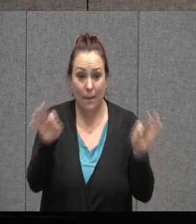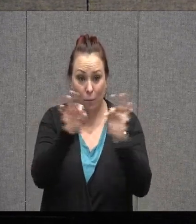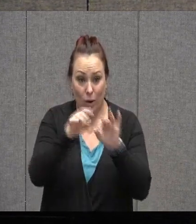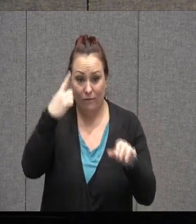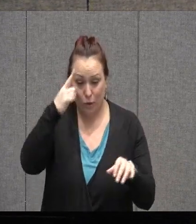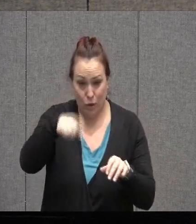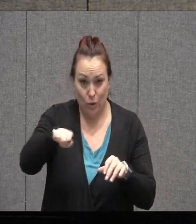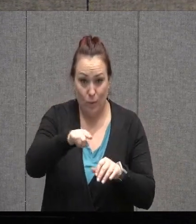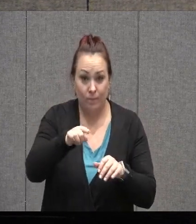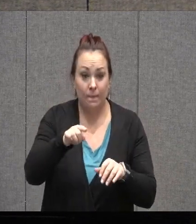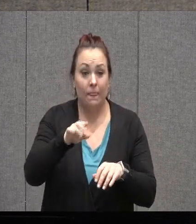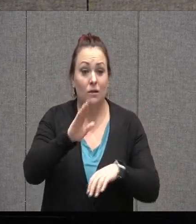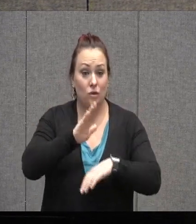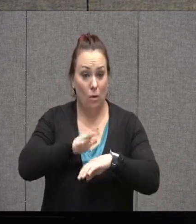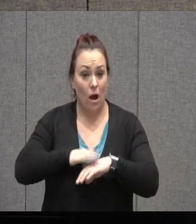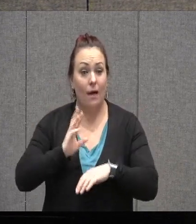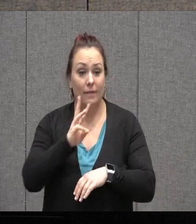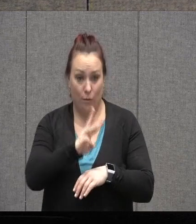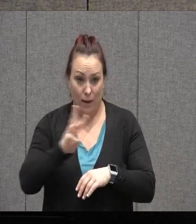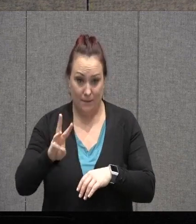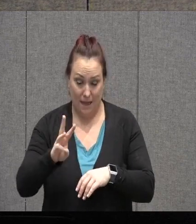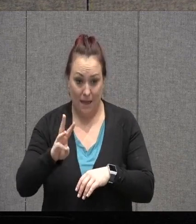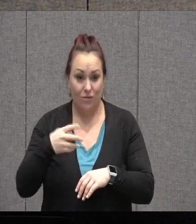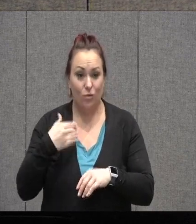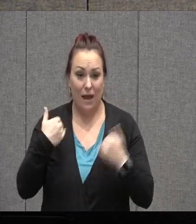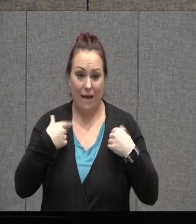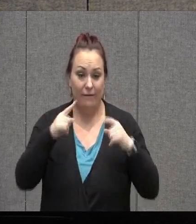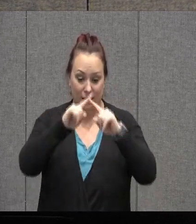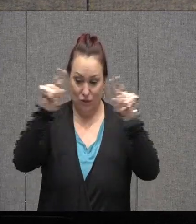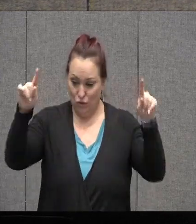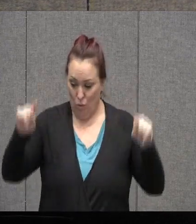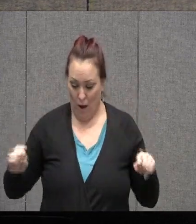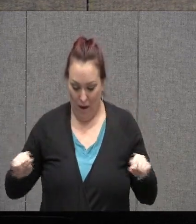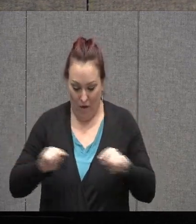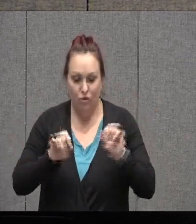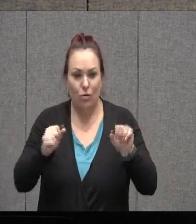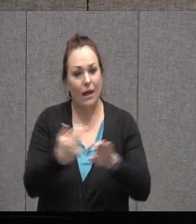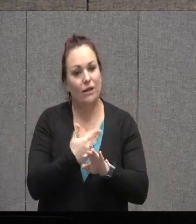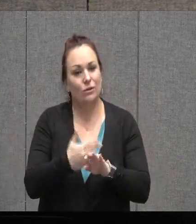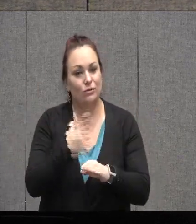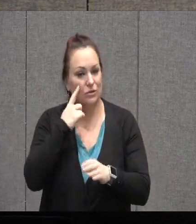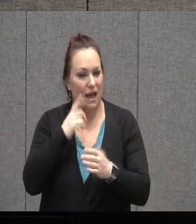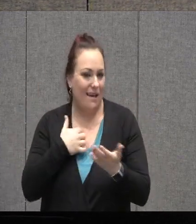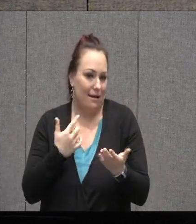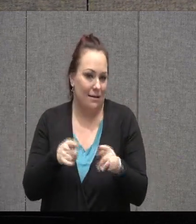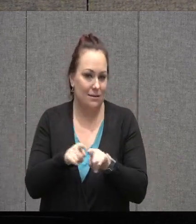is a square that you could use for a template for your money. And when you design it,